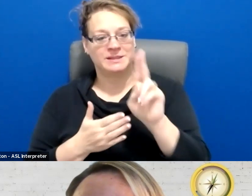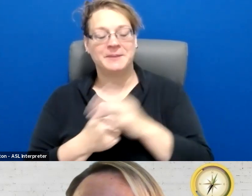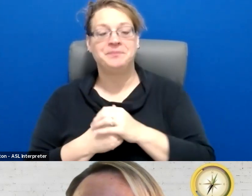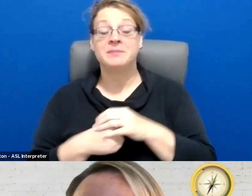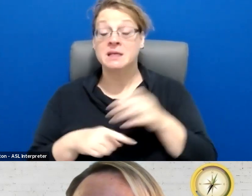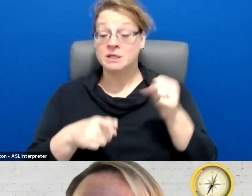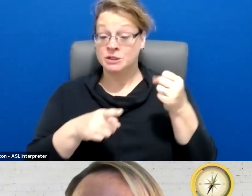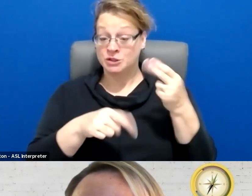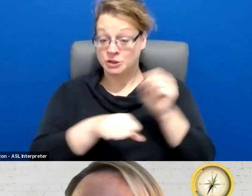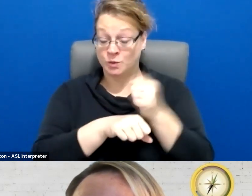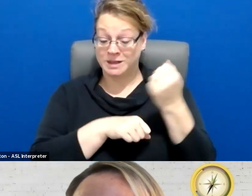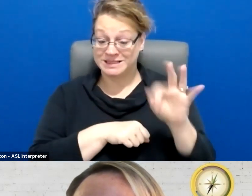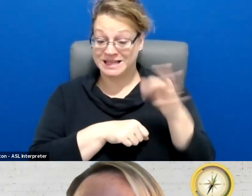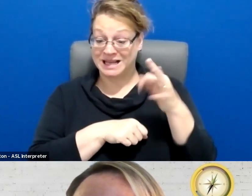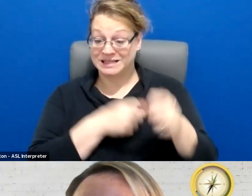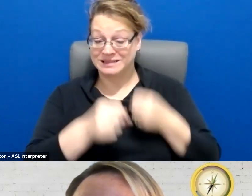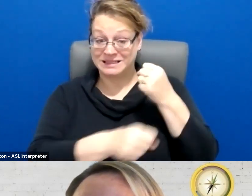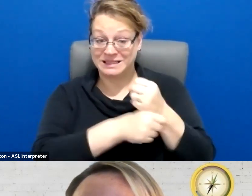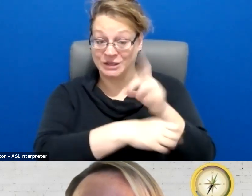She received her bachelors in psychology at Sewanee University of the South.